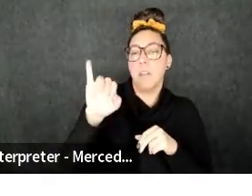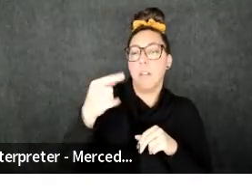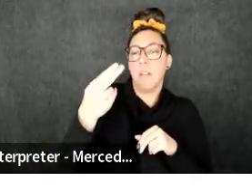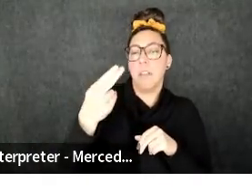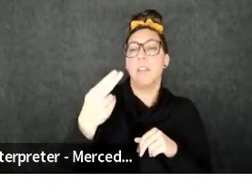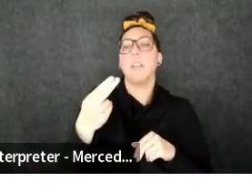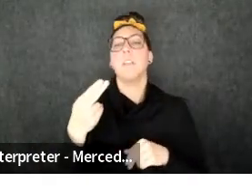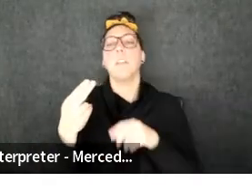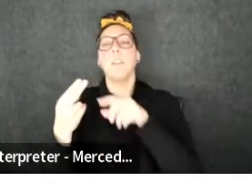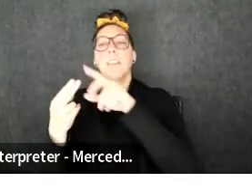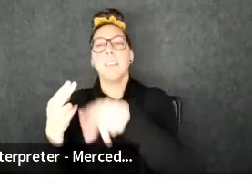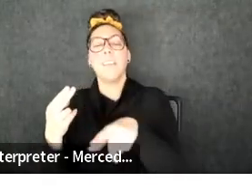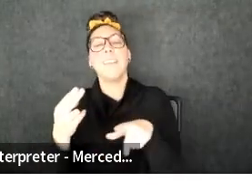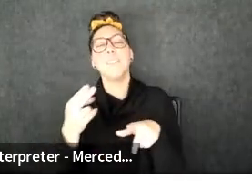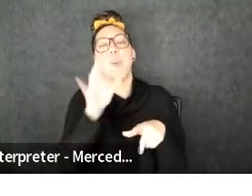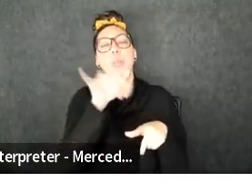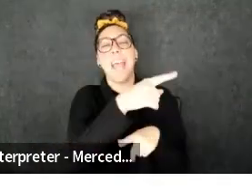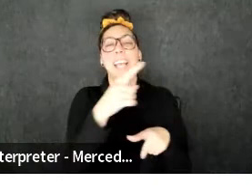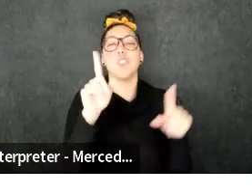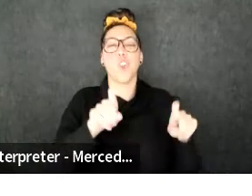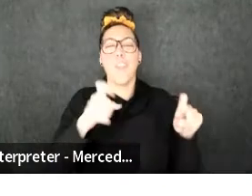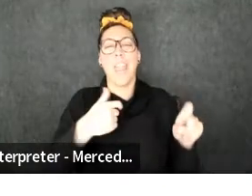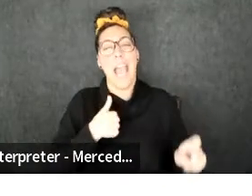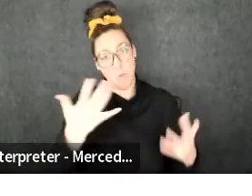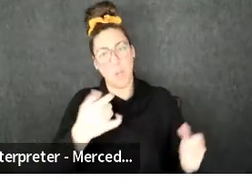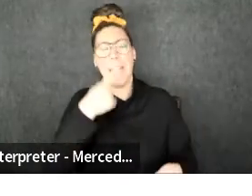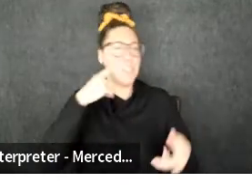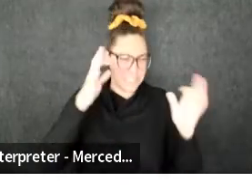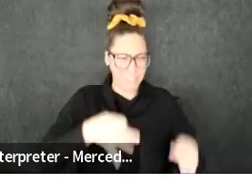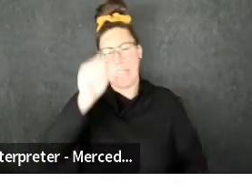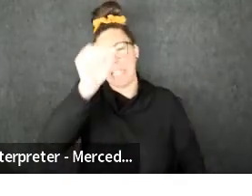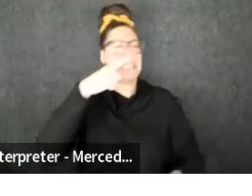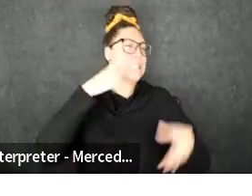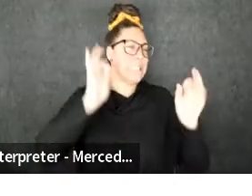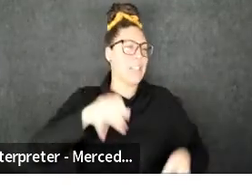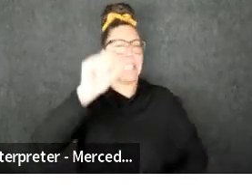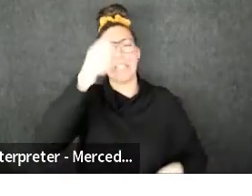Definitely true. Definitely true. But the way it was worded and all, if I was being real